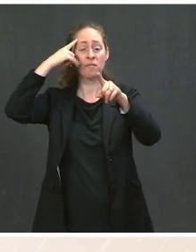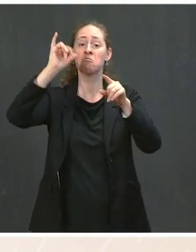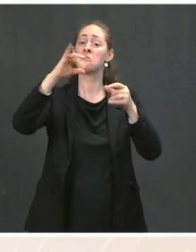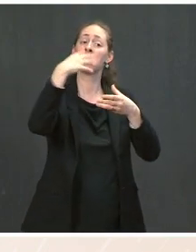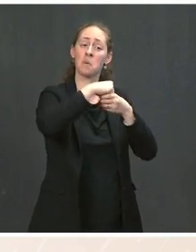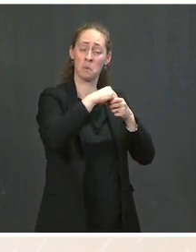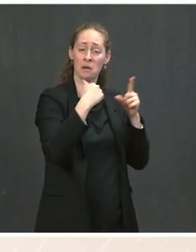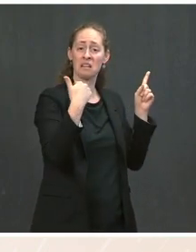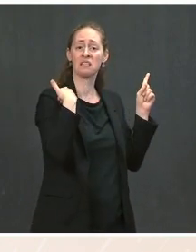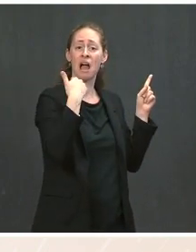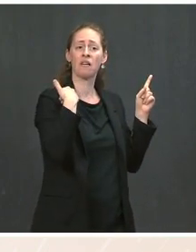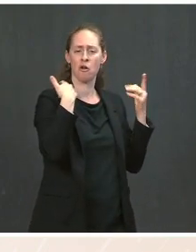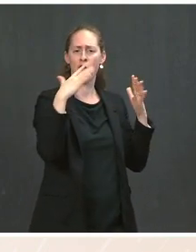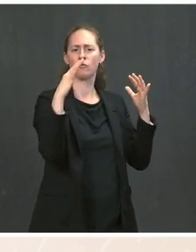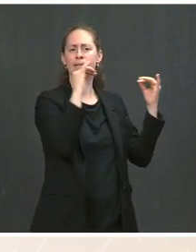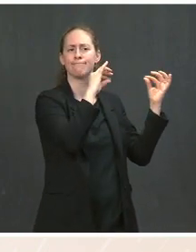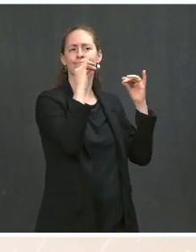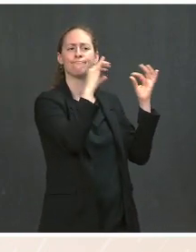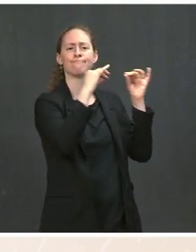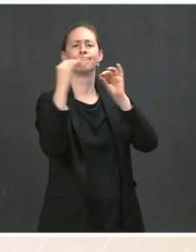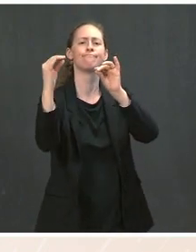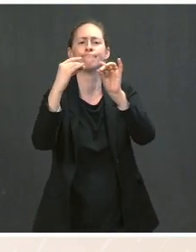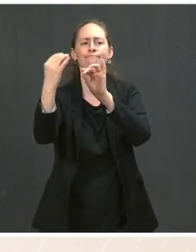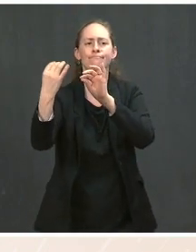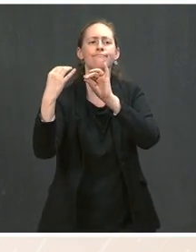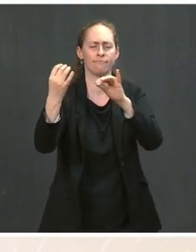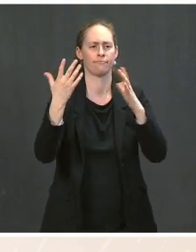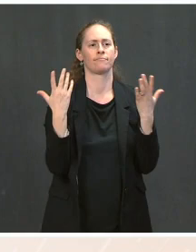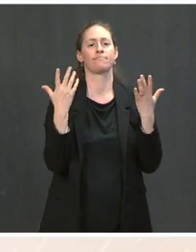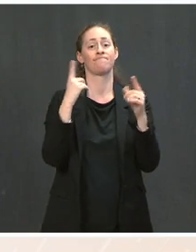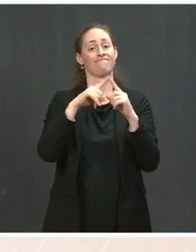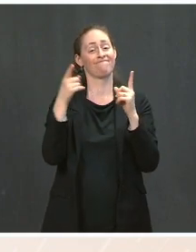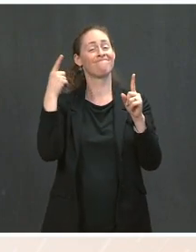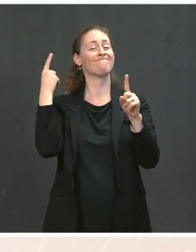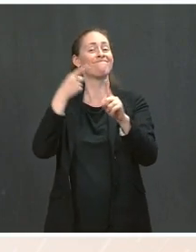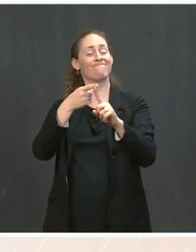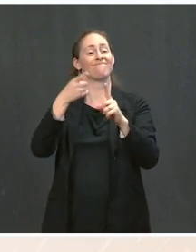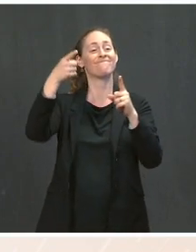But we are going to base any decision on the guidance and the recommendations of our health and medical experts,